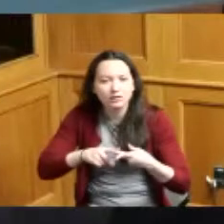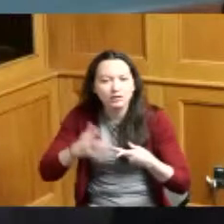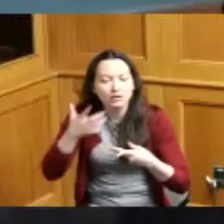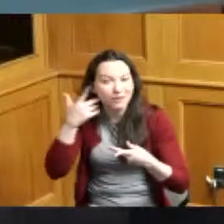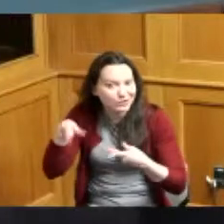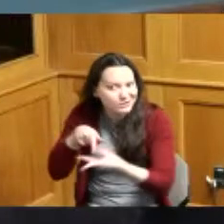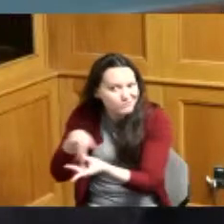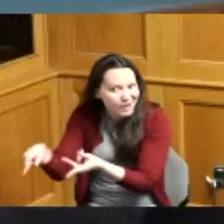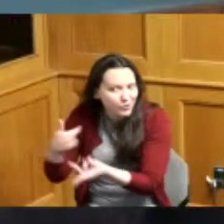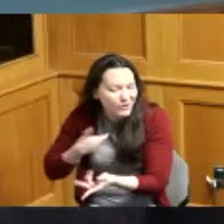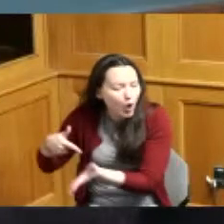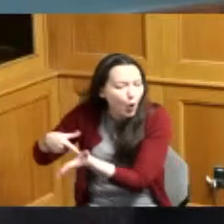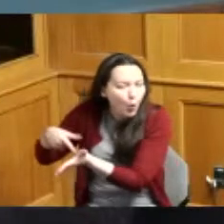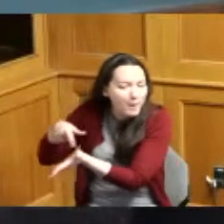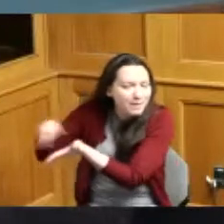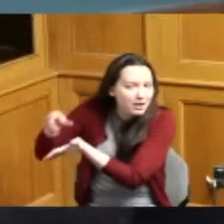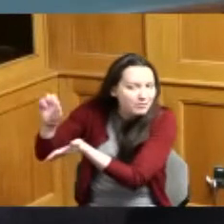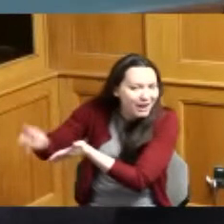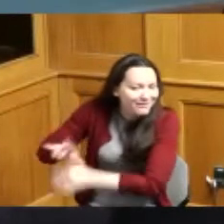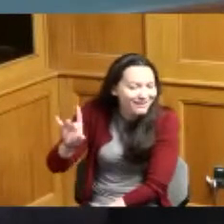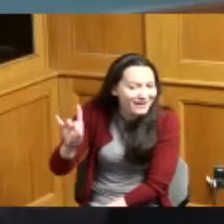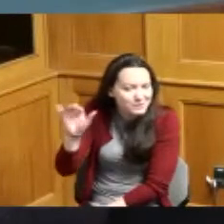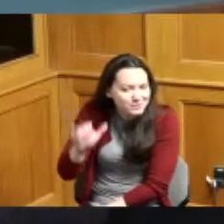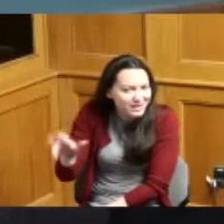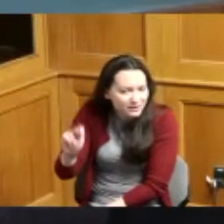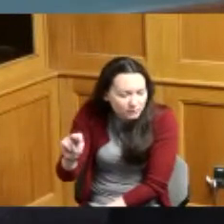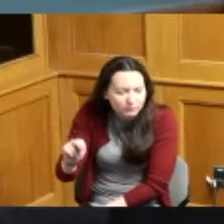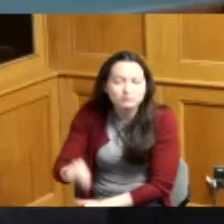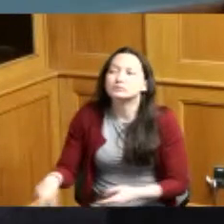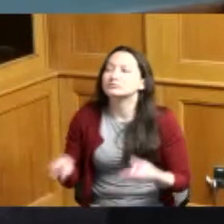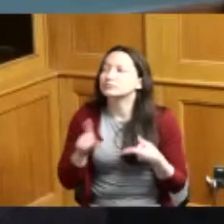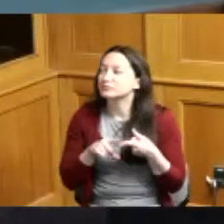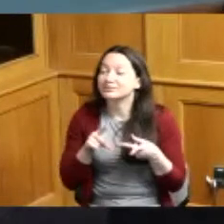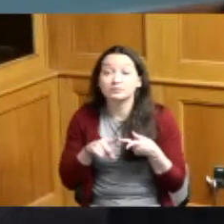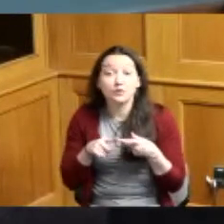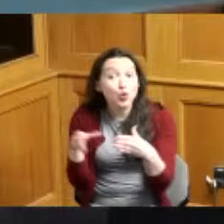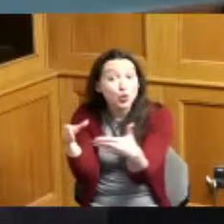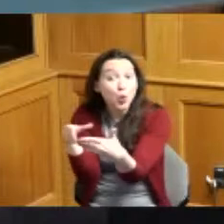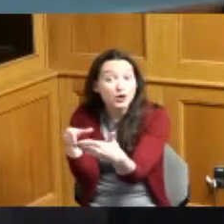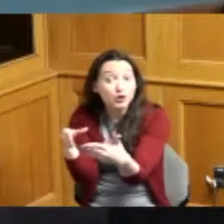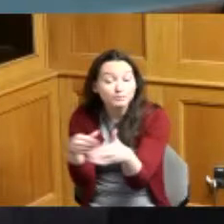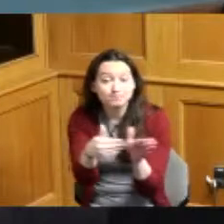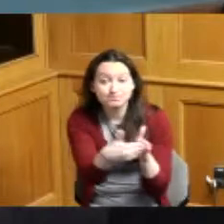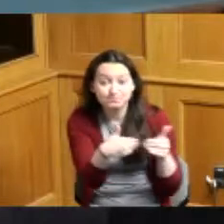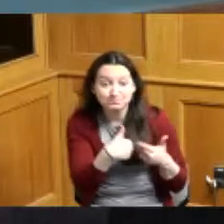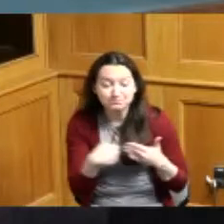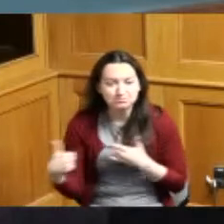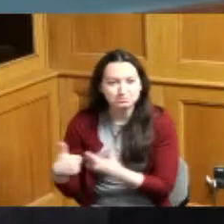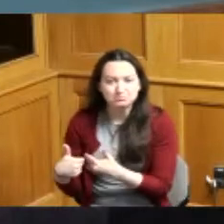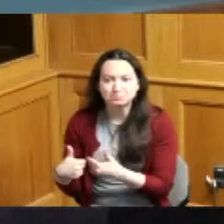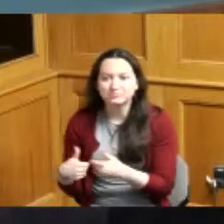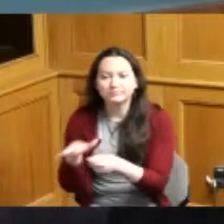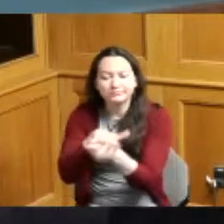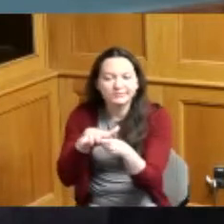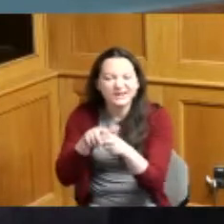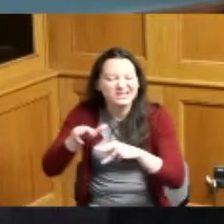it but we owed them back for the 8 million uh you said the corners the areas with the seating